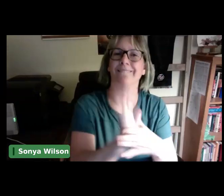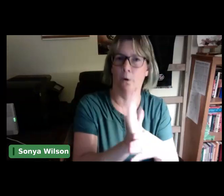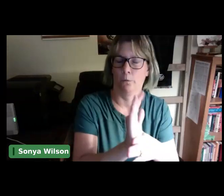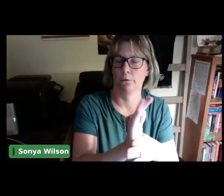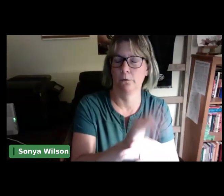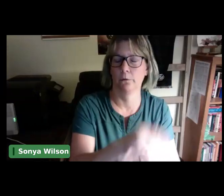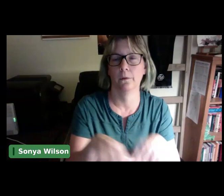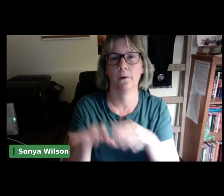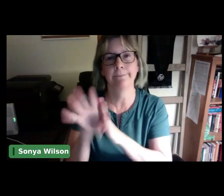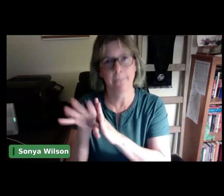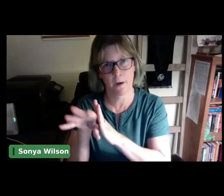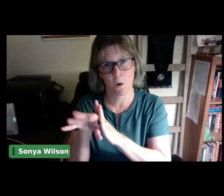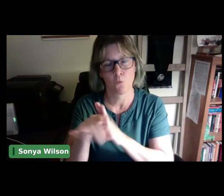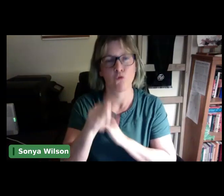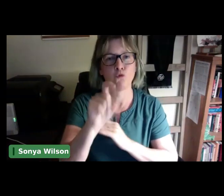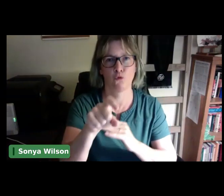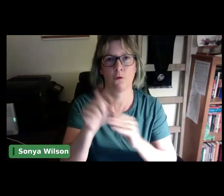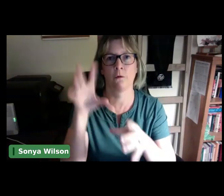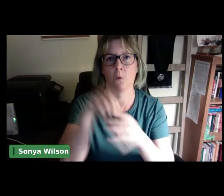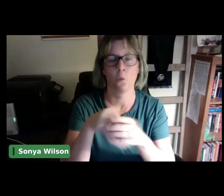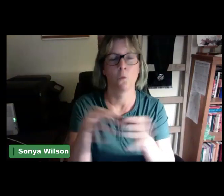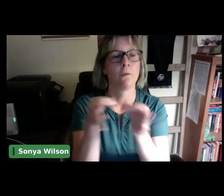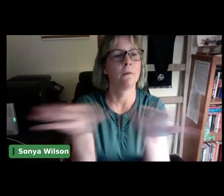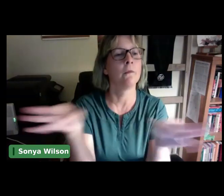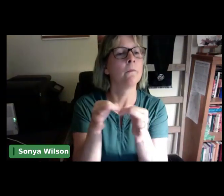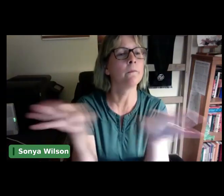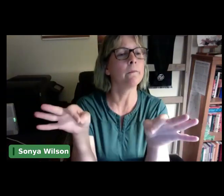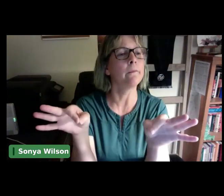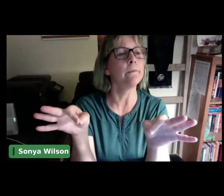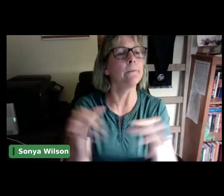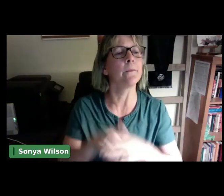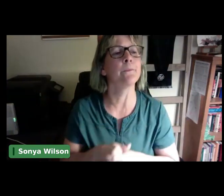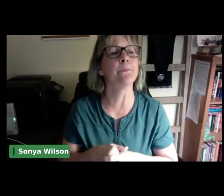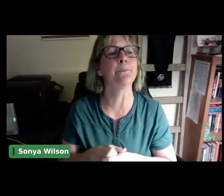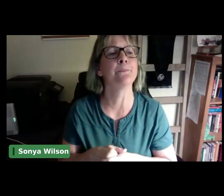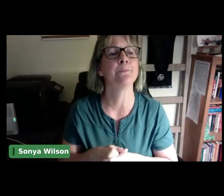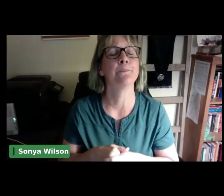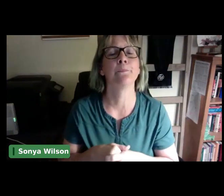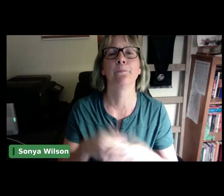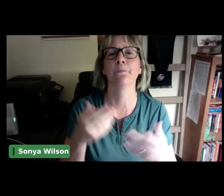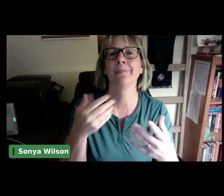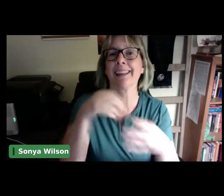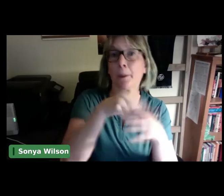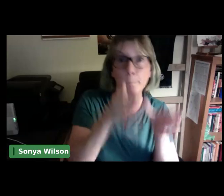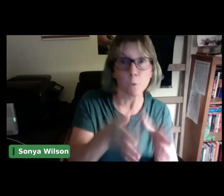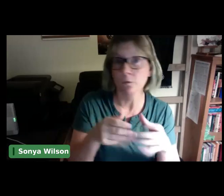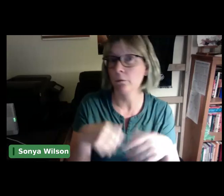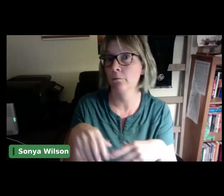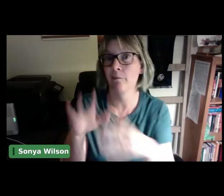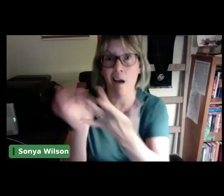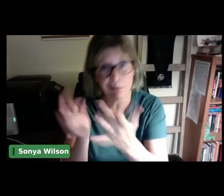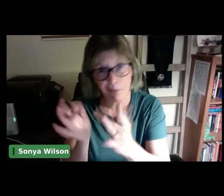To deaf folks by having videos or any kind of films. They should be internally captioned.